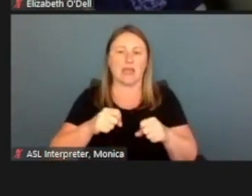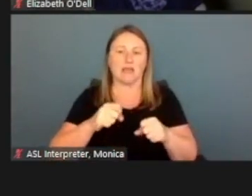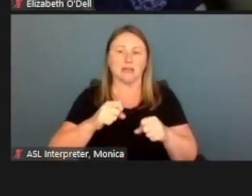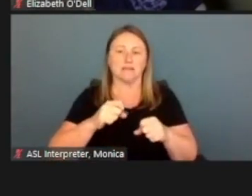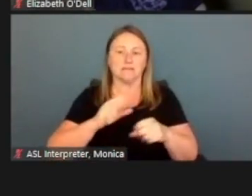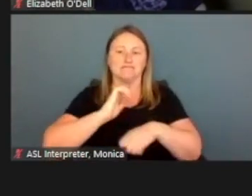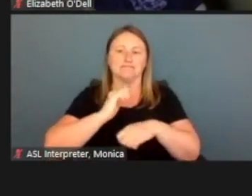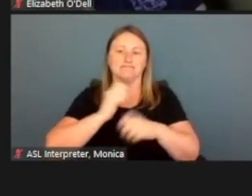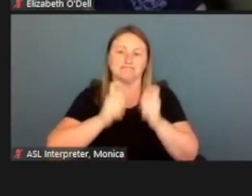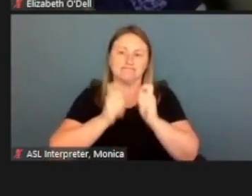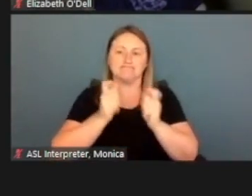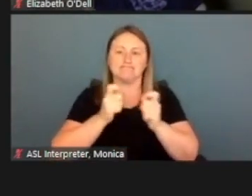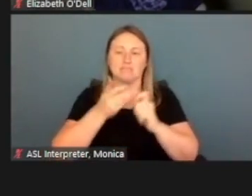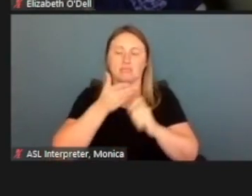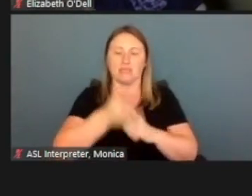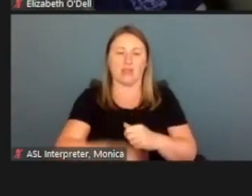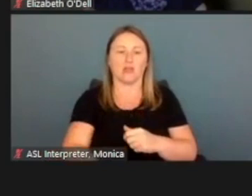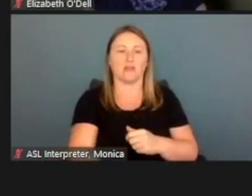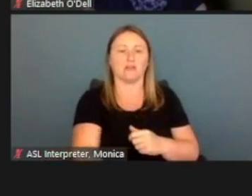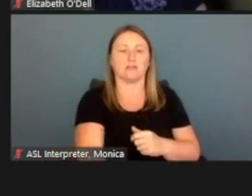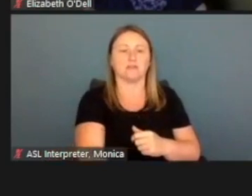Subscribe or unsubscribe to those secure messages